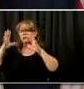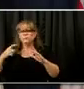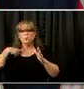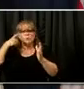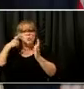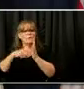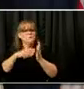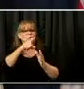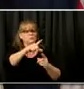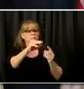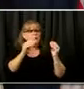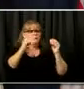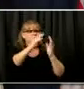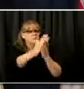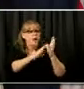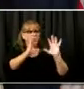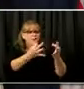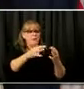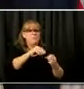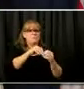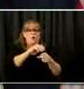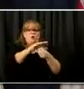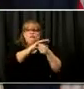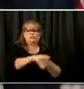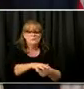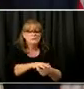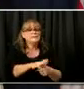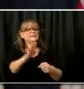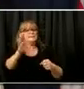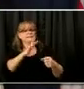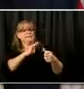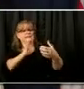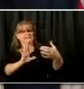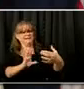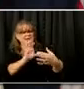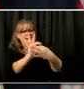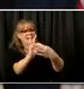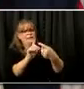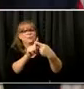out to them and find different ways to support them with all of their needs our teachers are